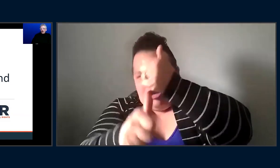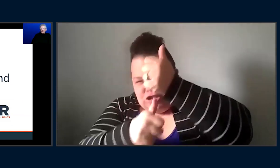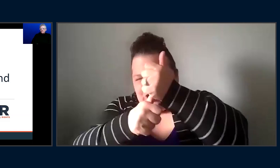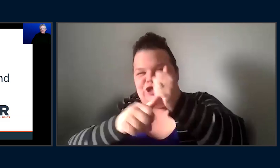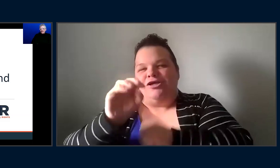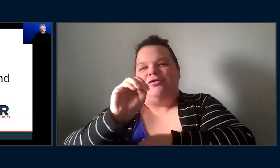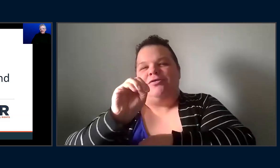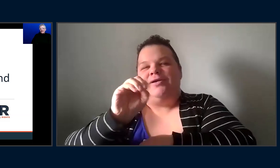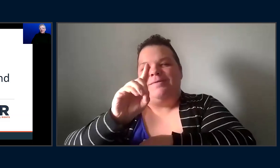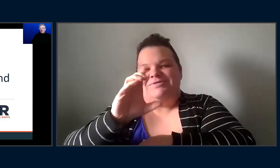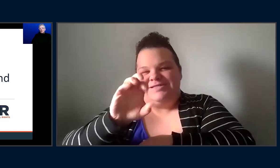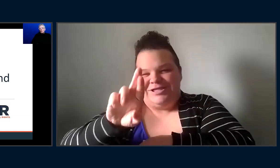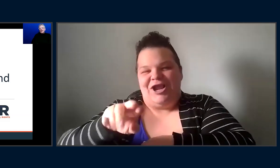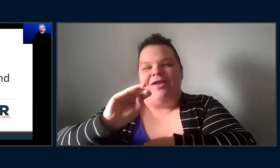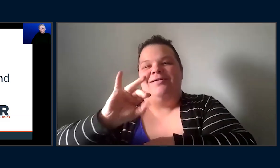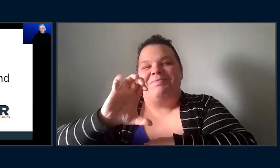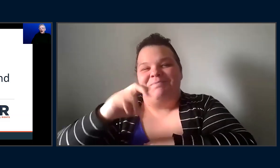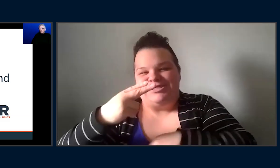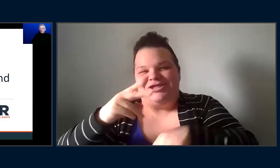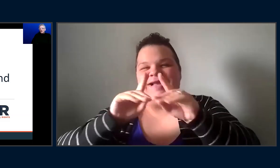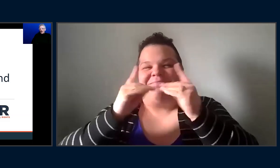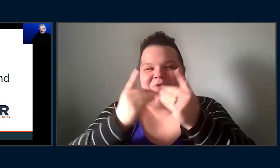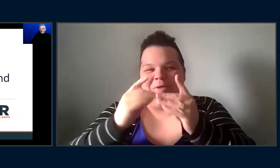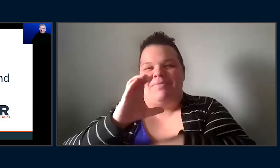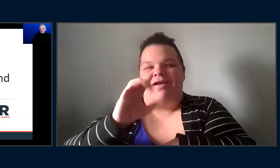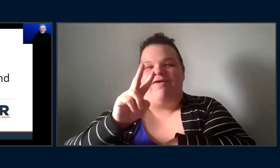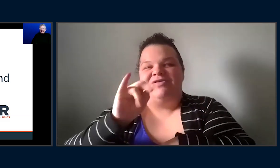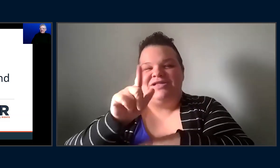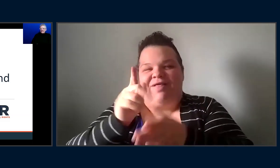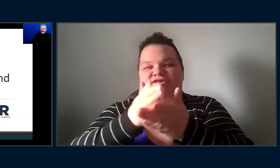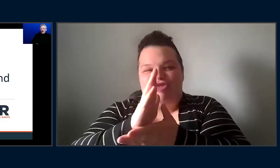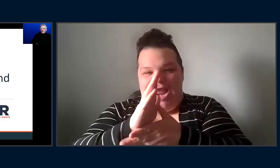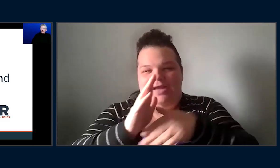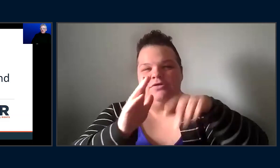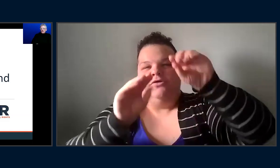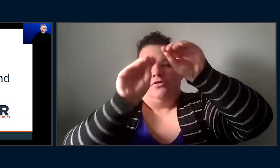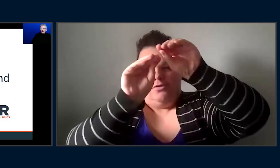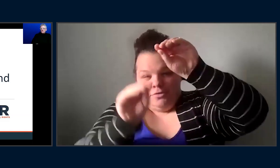what those goals are. We are under MDCR,